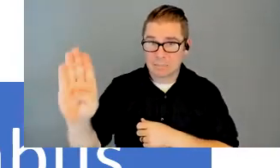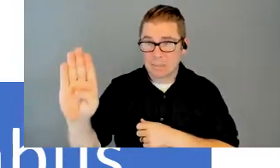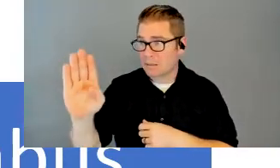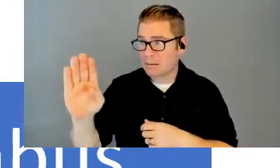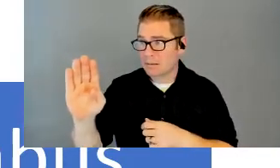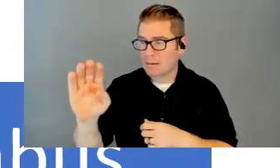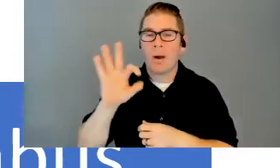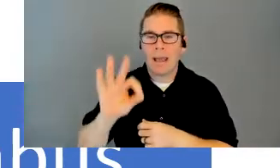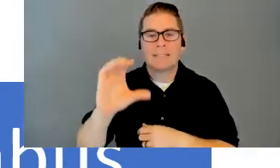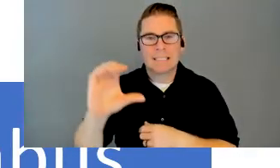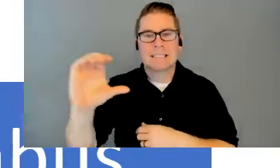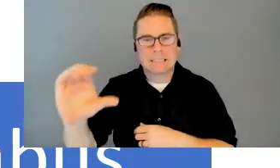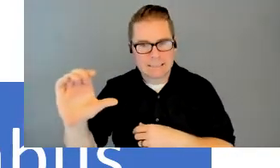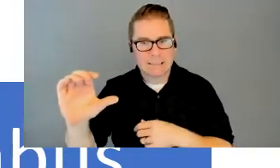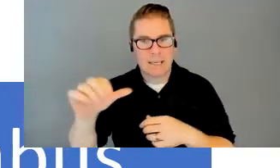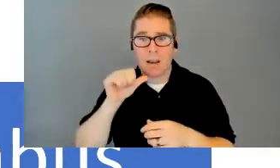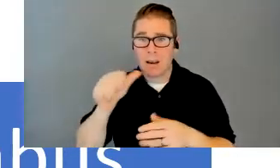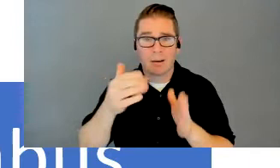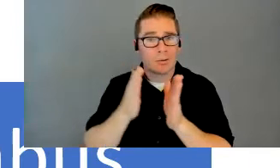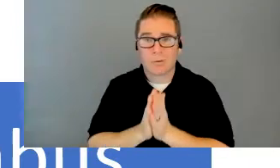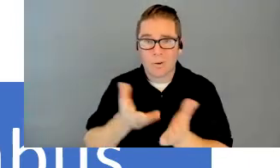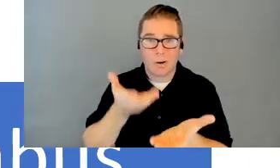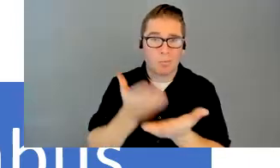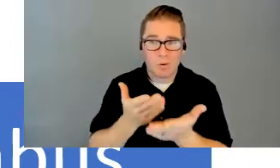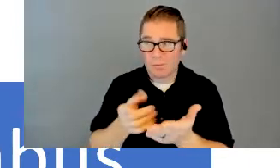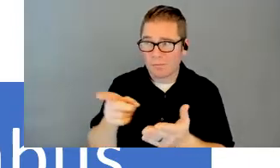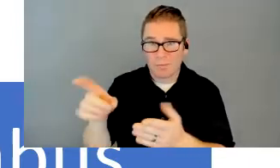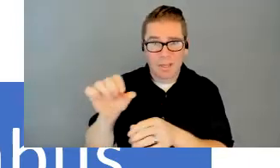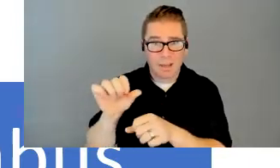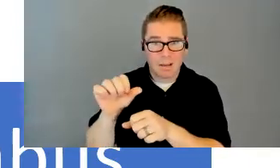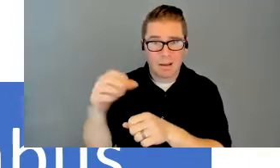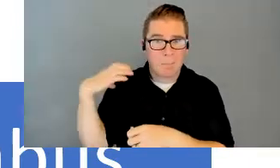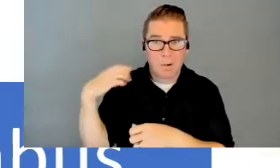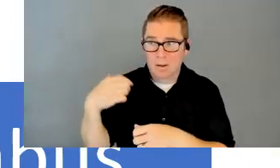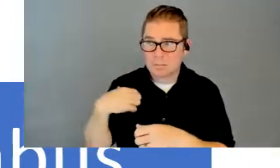I did not have to show proof to my employer. Do we need proof